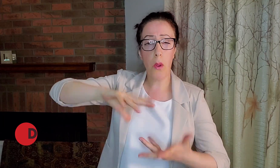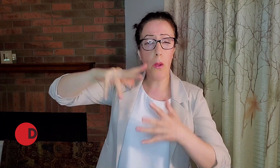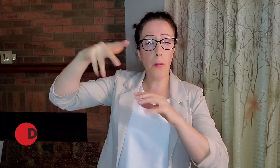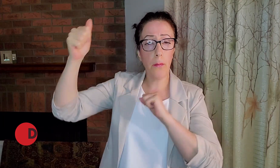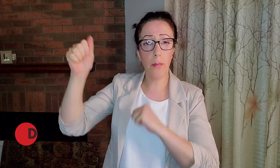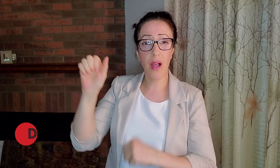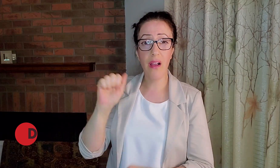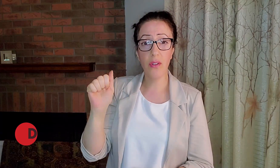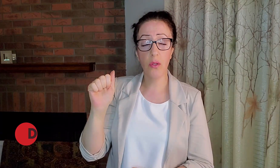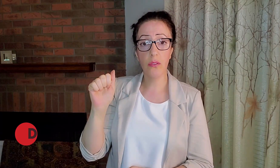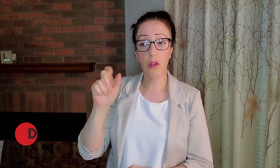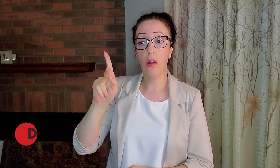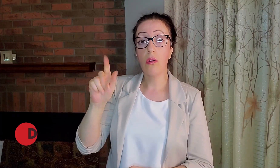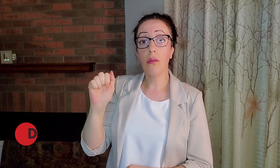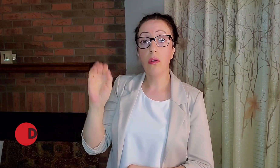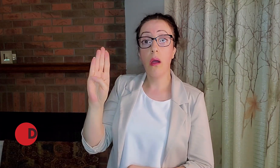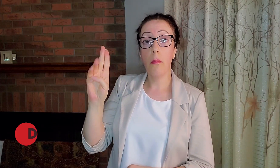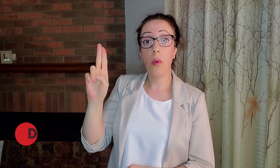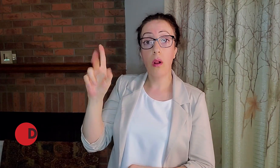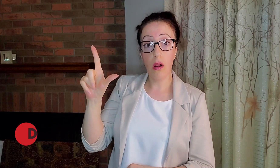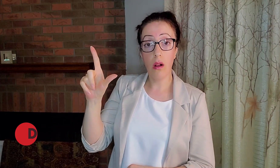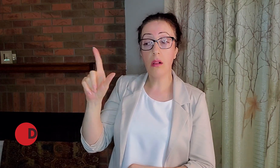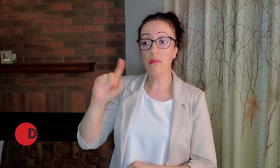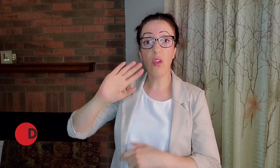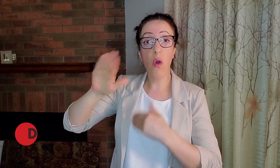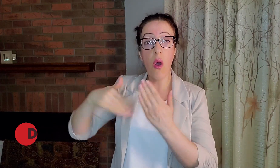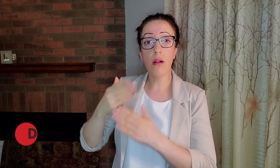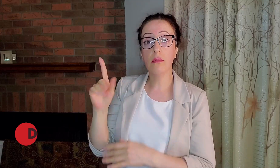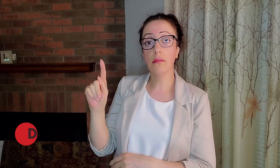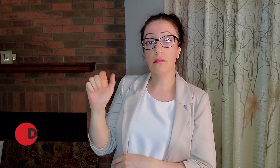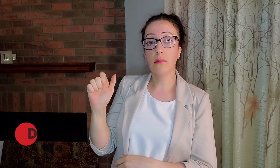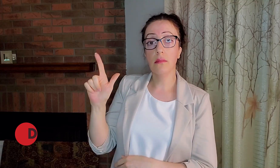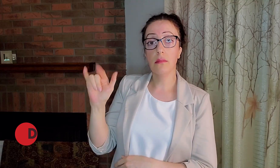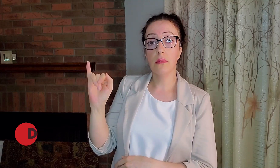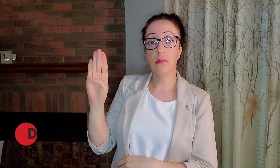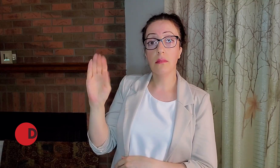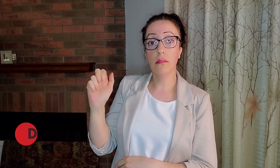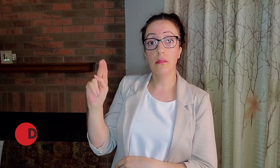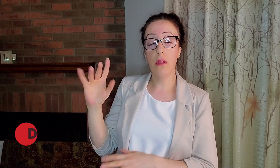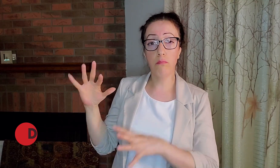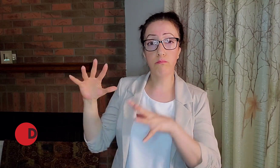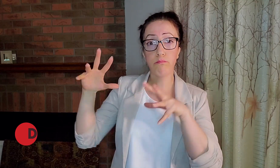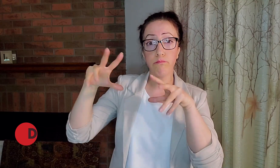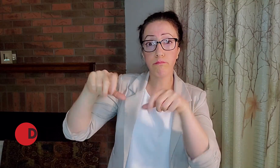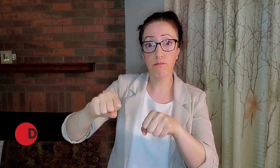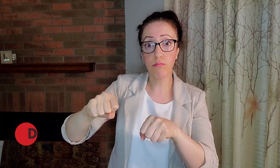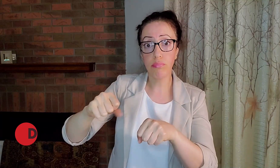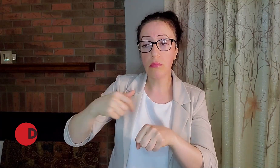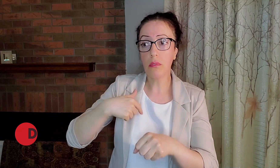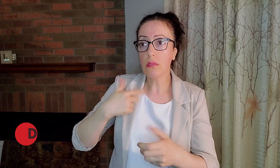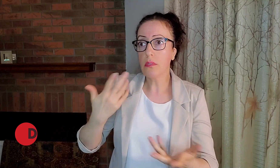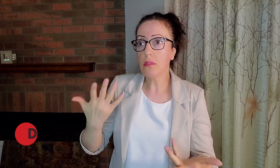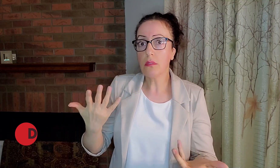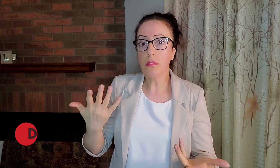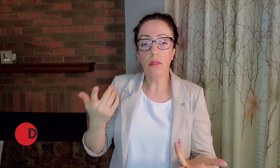Afghanistan in Kabul of the Taliban capturing the city. It was a shock and